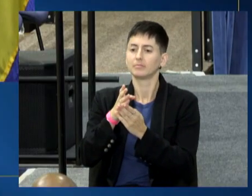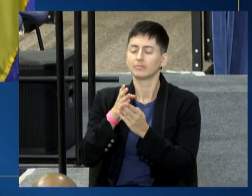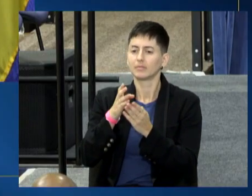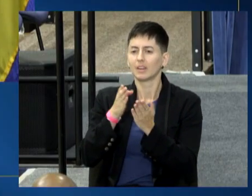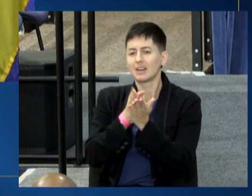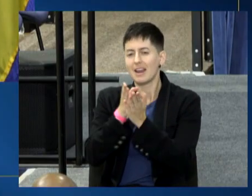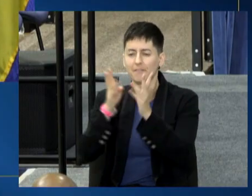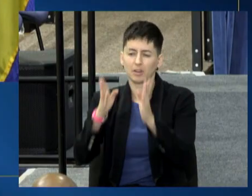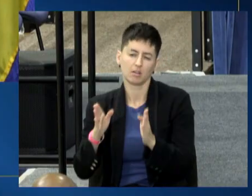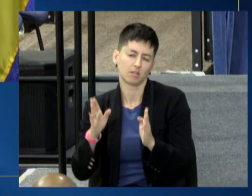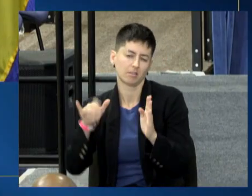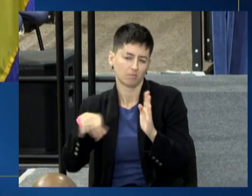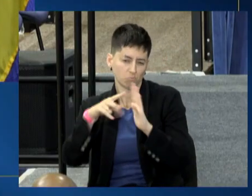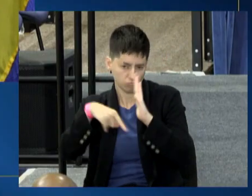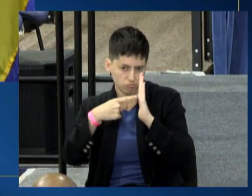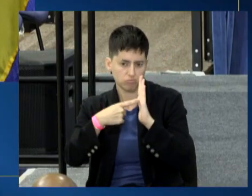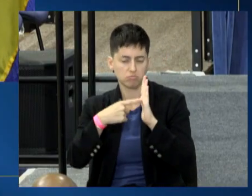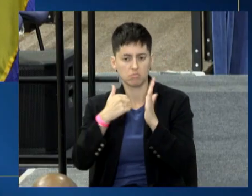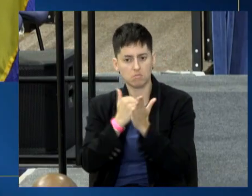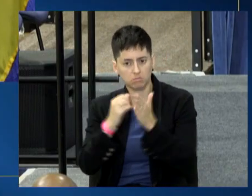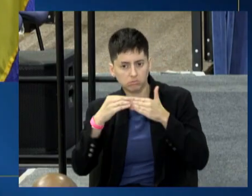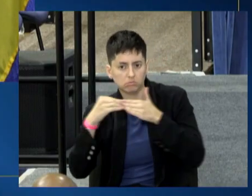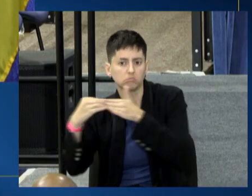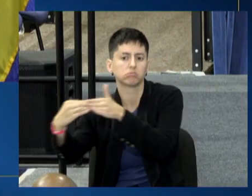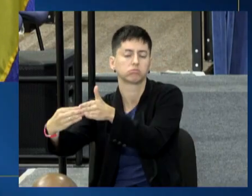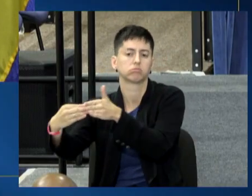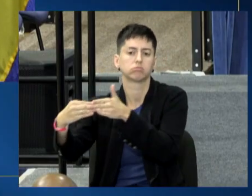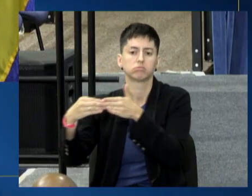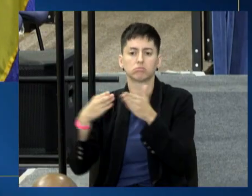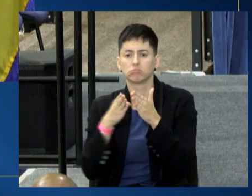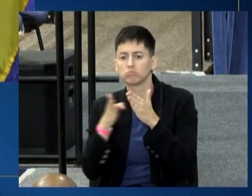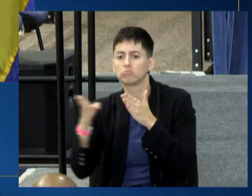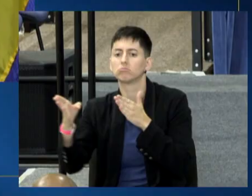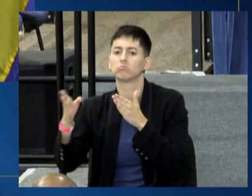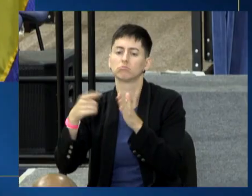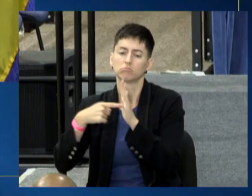Navigation services have been shown to reduce the time from getting a diagnosis